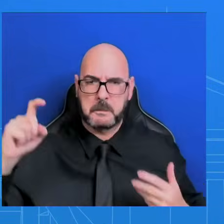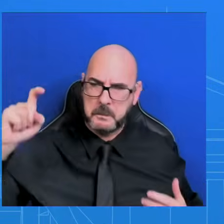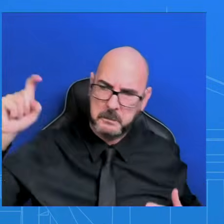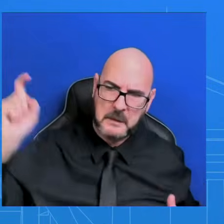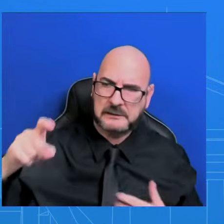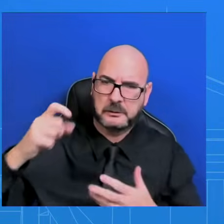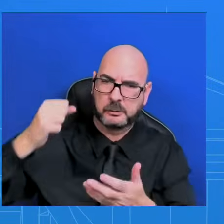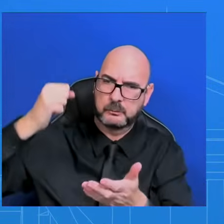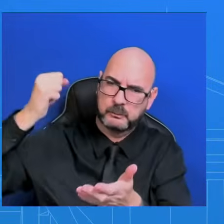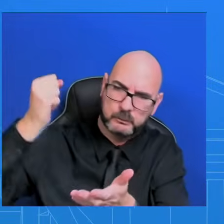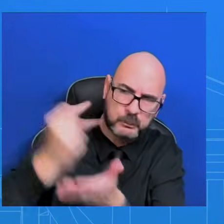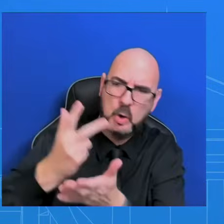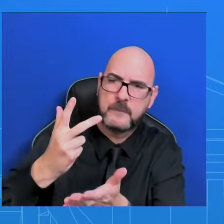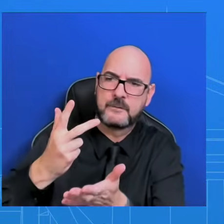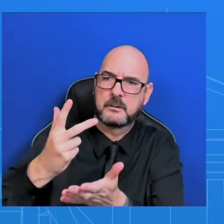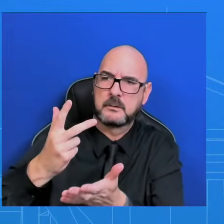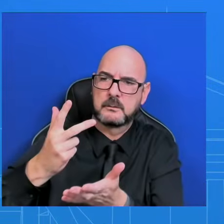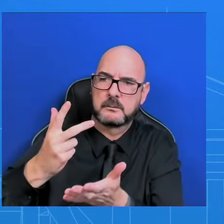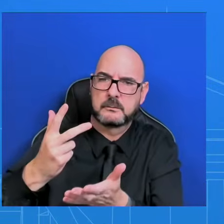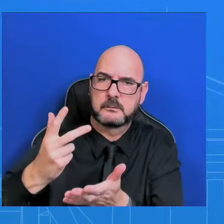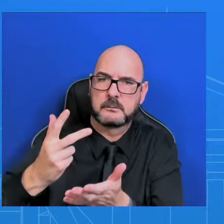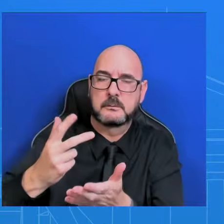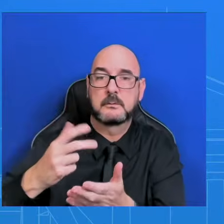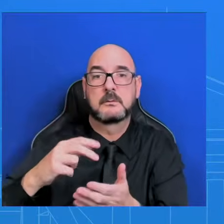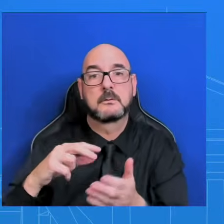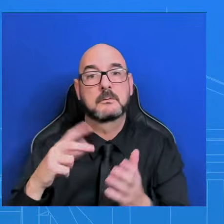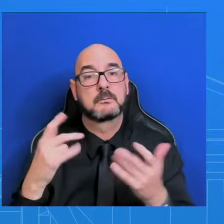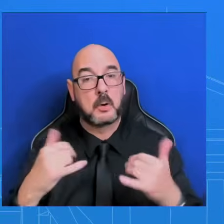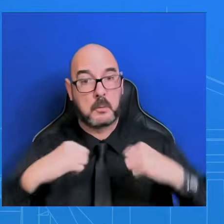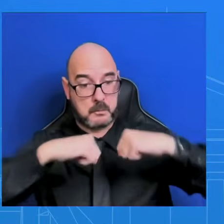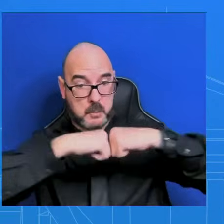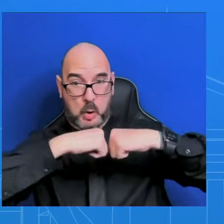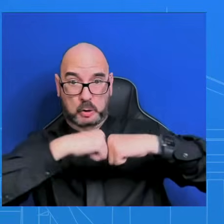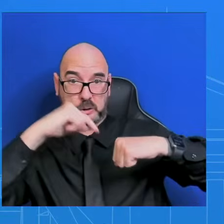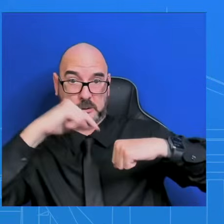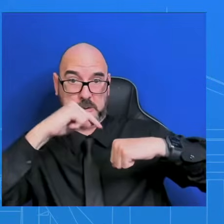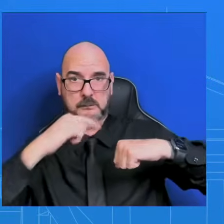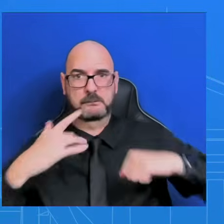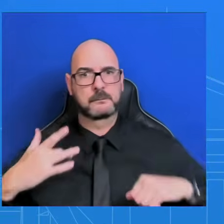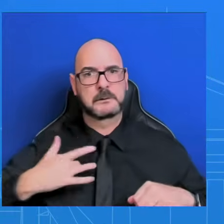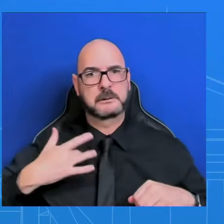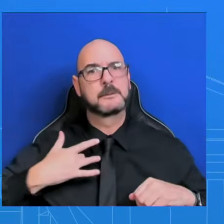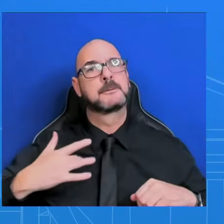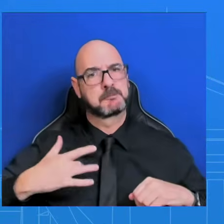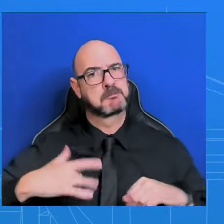we think the conversations are going in the right direction. We are optimistic about it. It is important to act now.